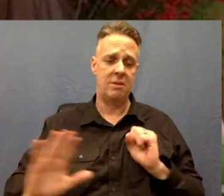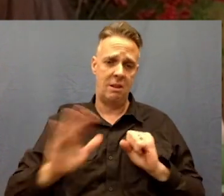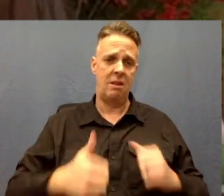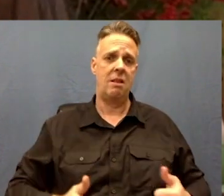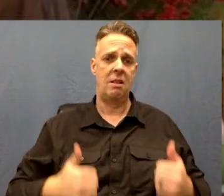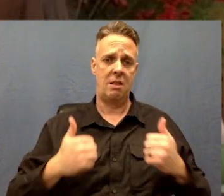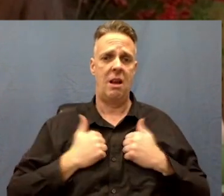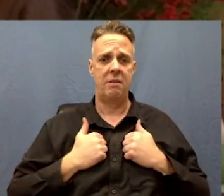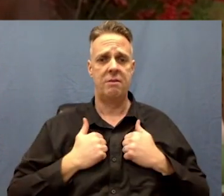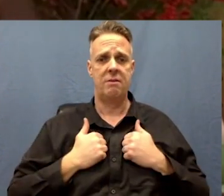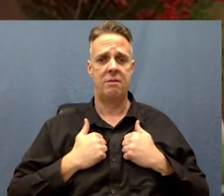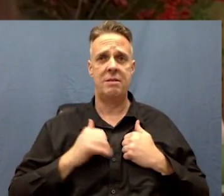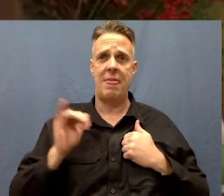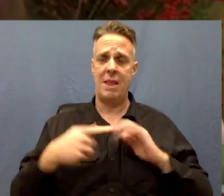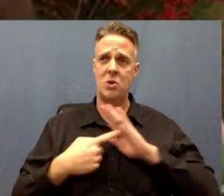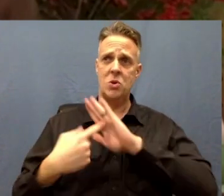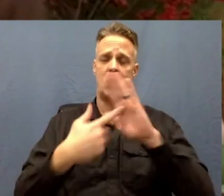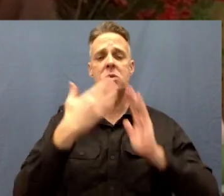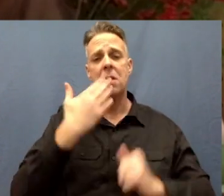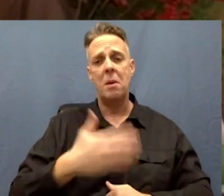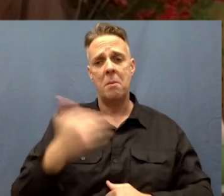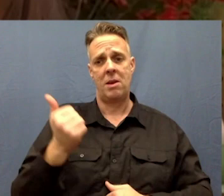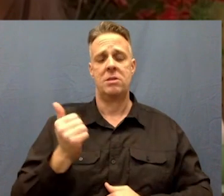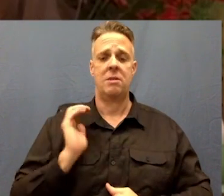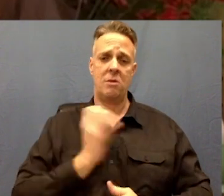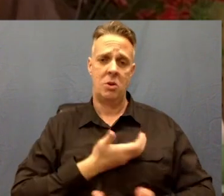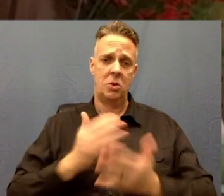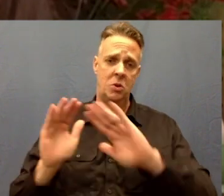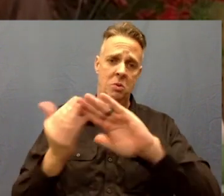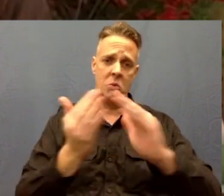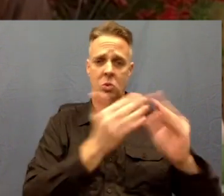EMBODIES THE BEST OF OUR COMMUNITY. I WAS PROUD TO CHAMPION THE OREGON WORKER RELIEF FUND FIRST